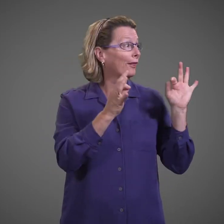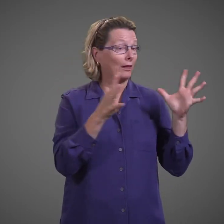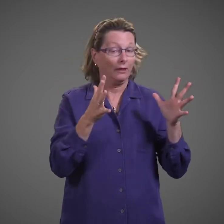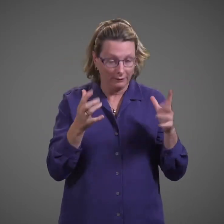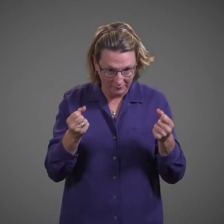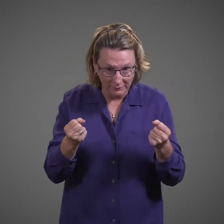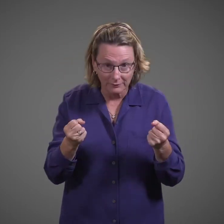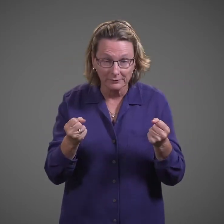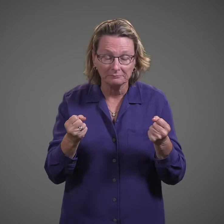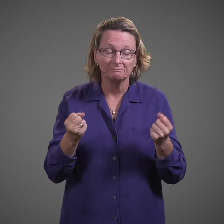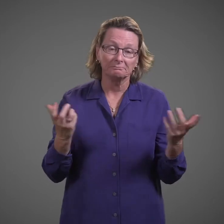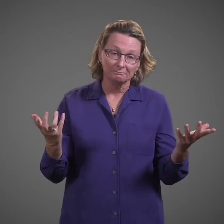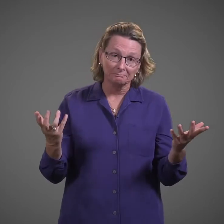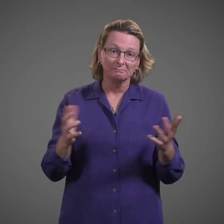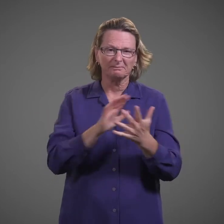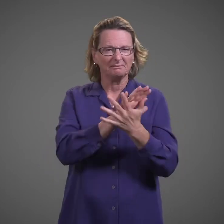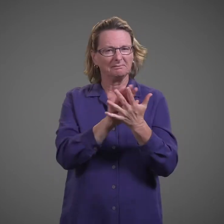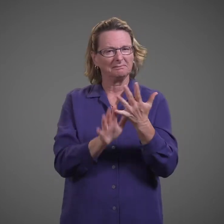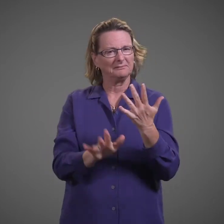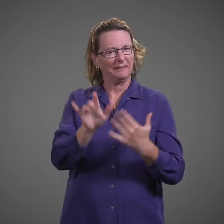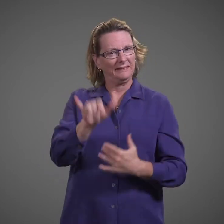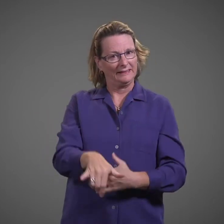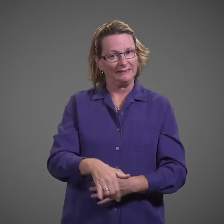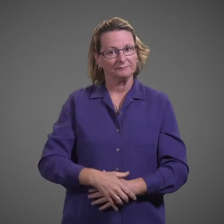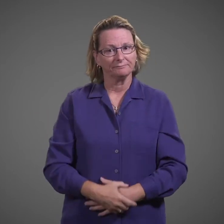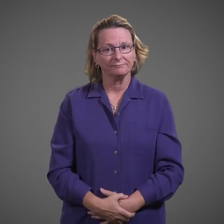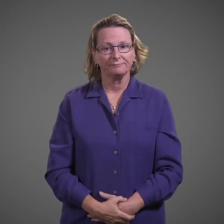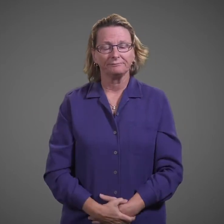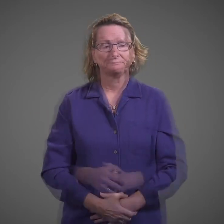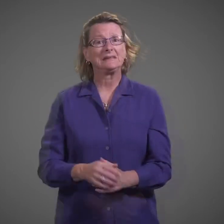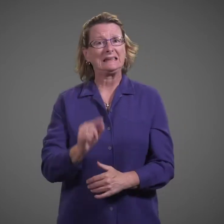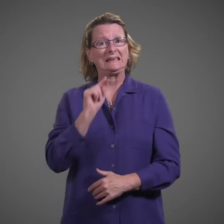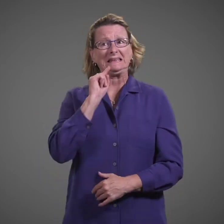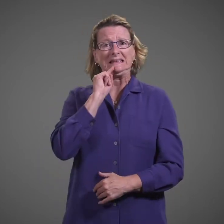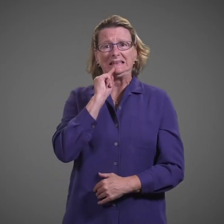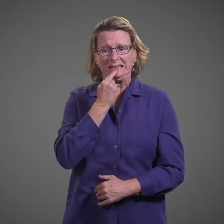There are many ways these accidents can happen.